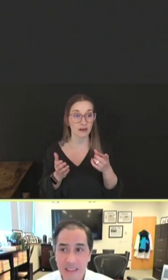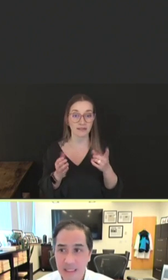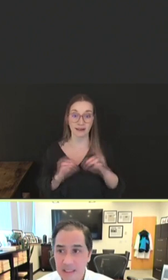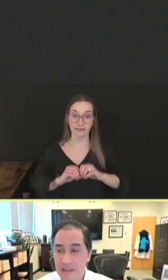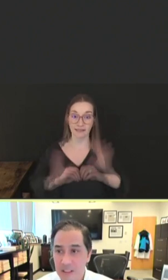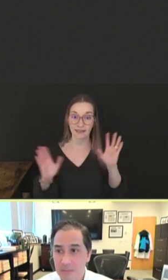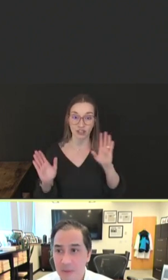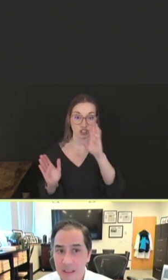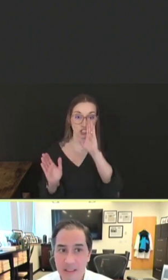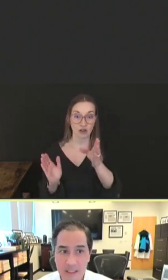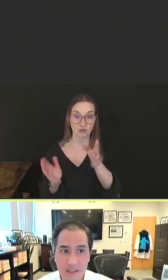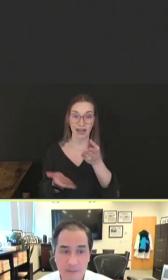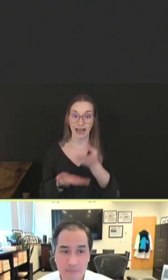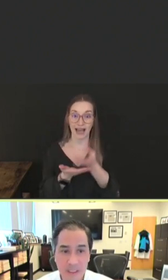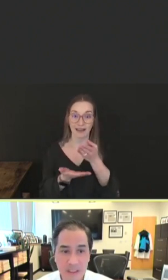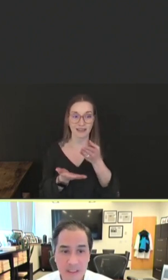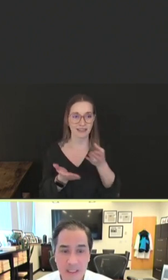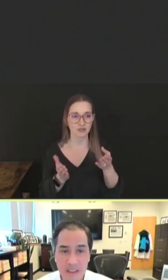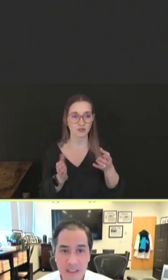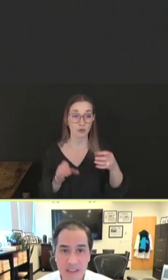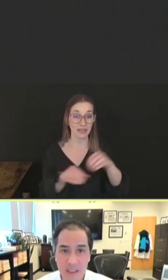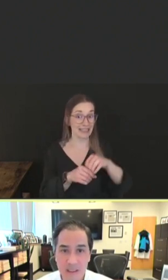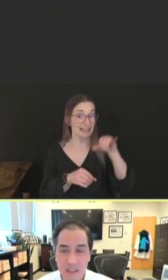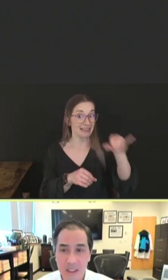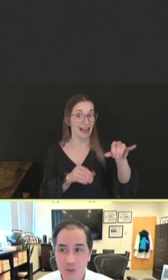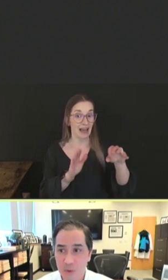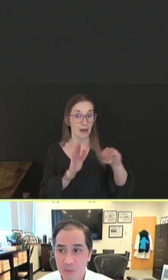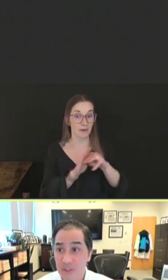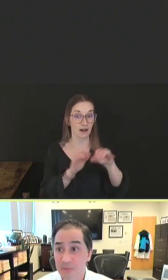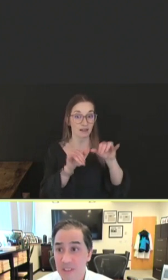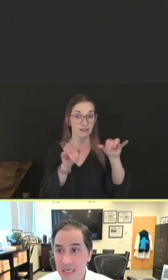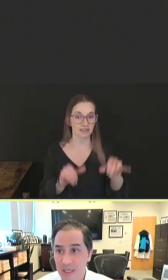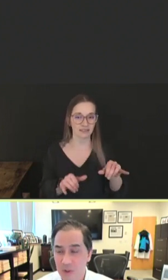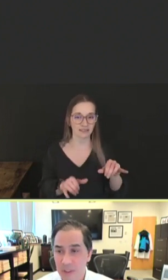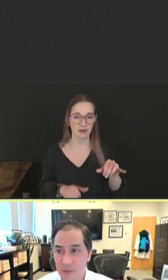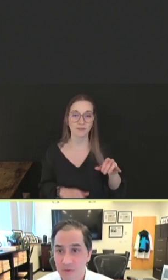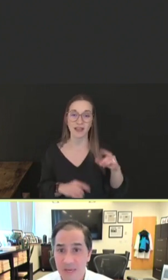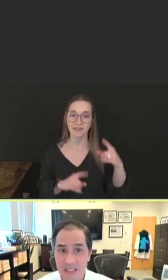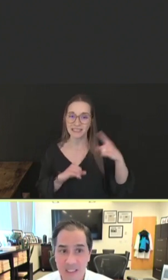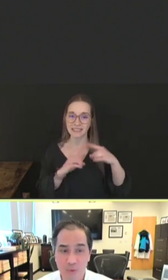at least in this model's system, CD8 T cells contribute substantially to vaccine